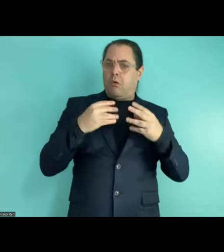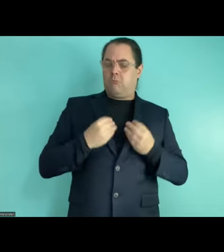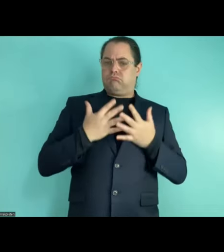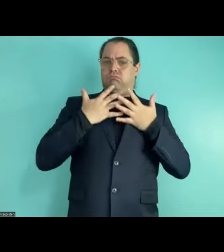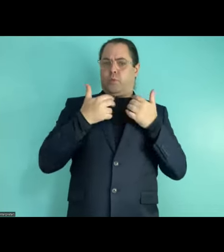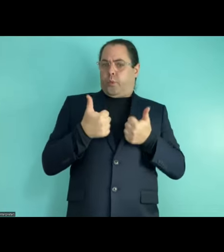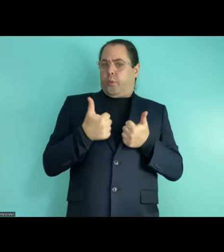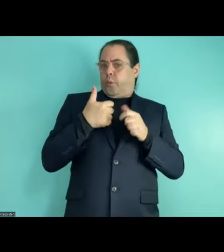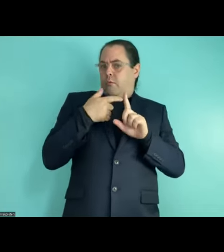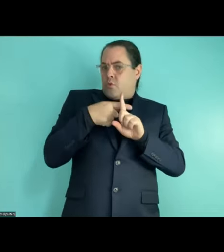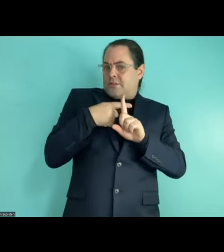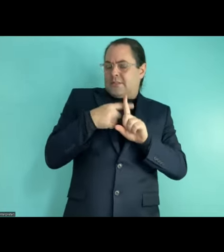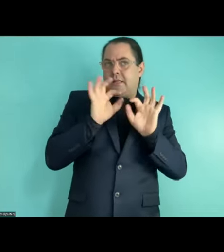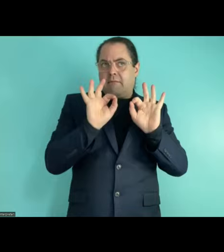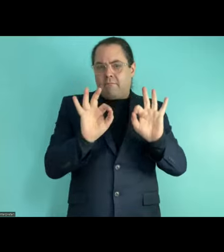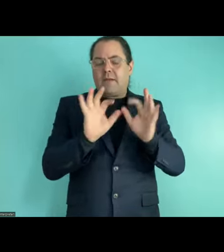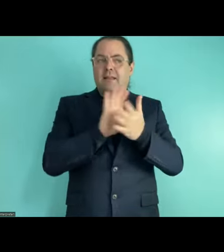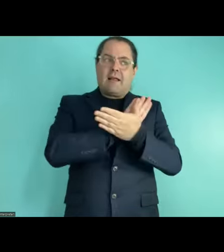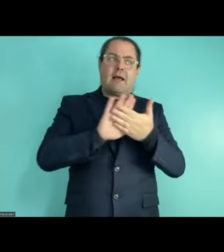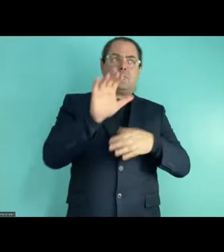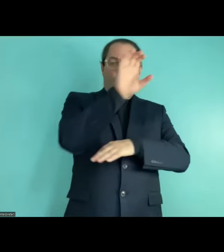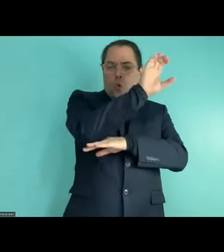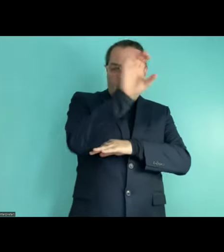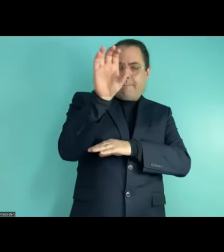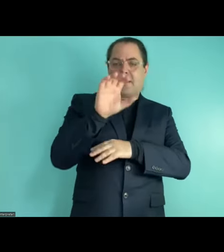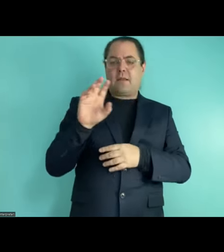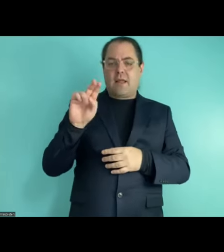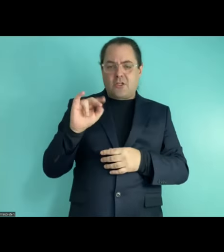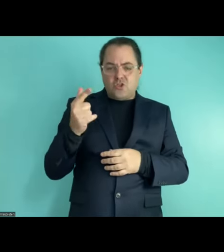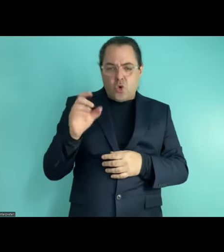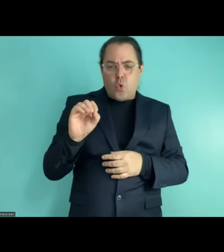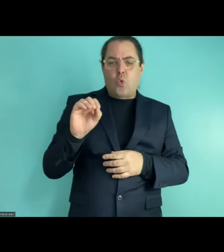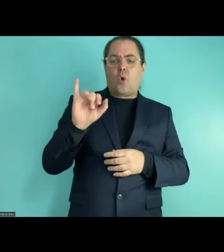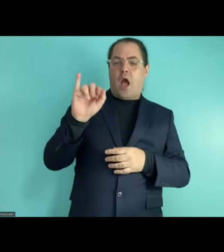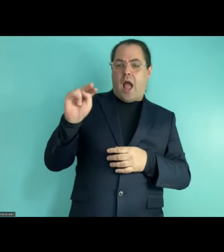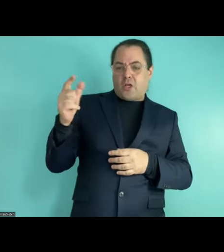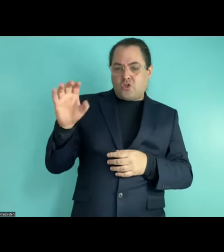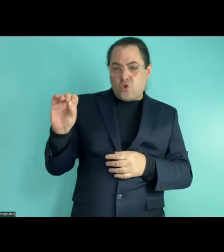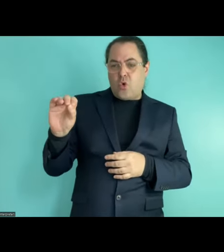from companies from NGOs, from other stakeholders in the labor market when it comes to the inclusion